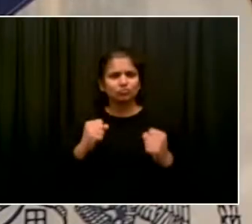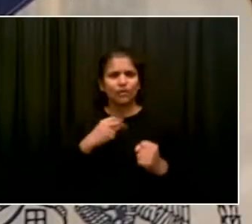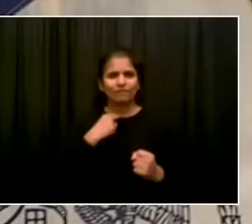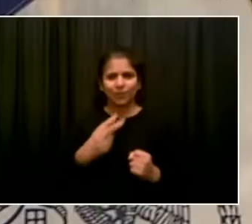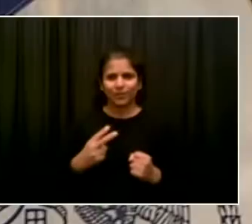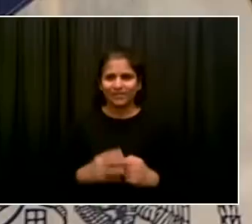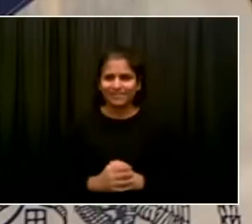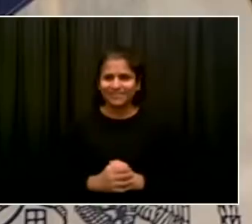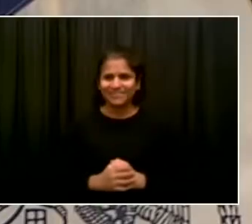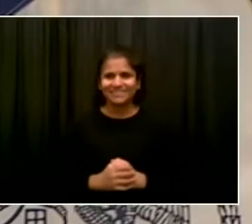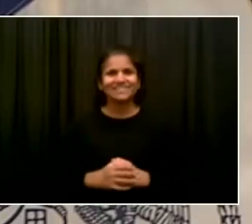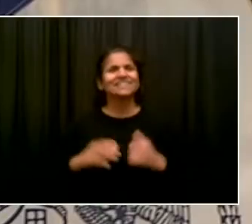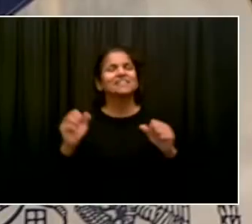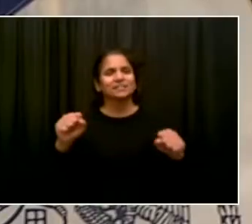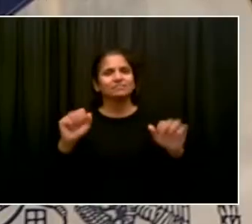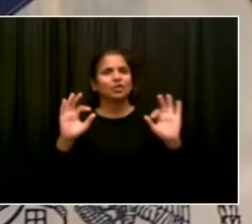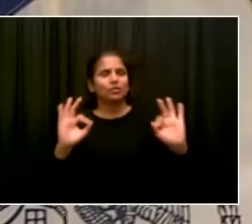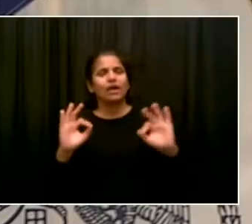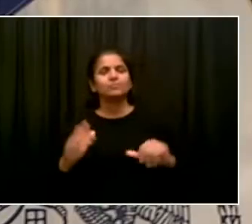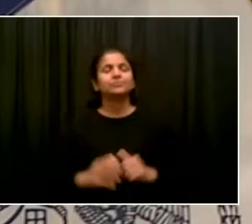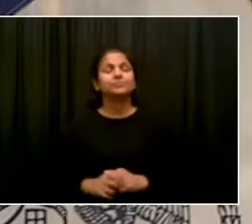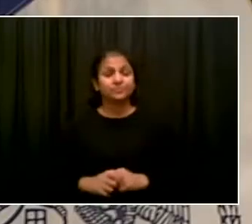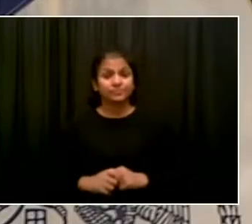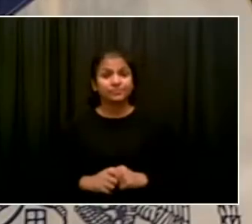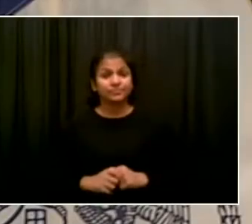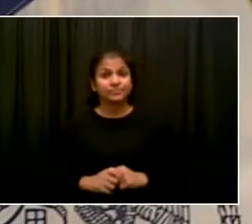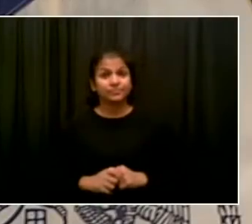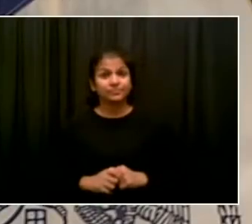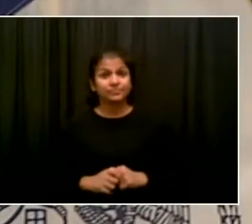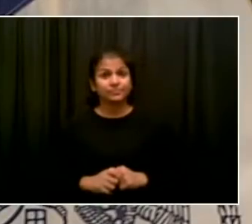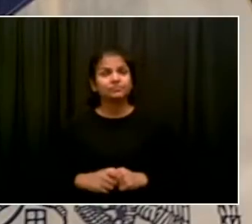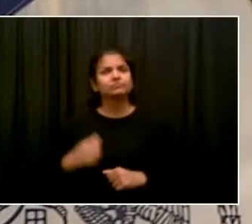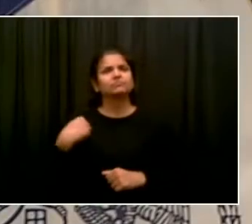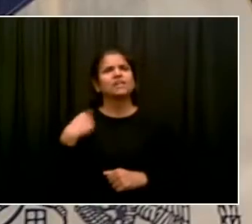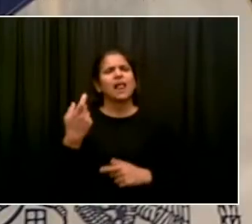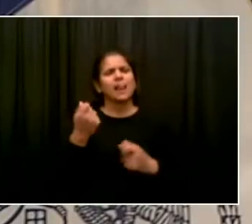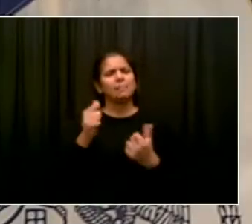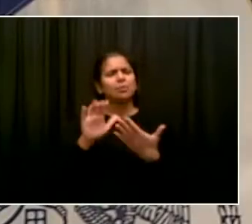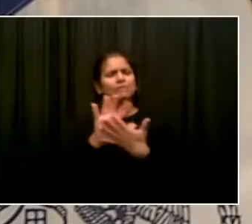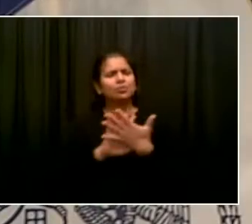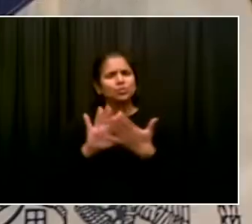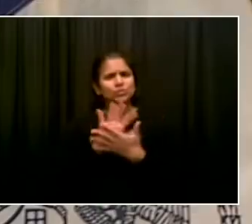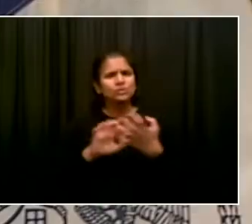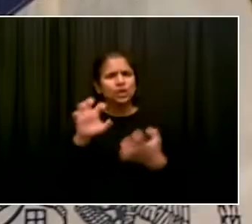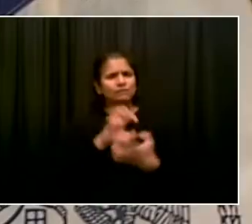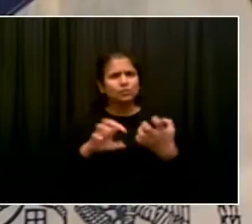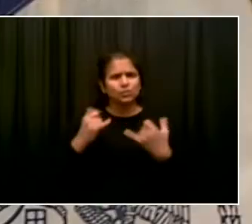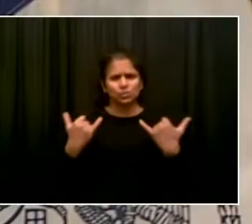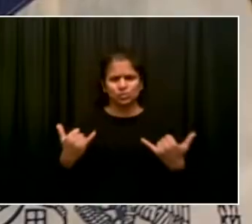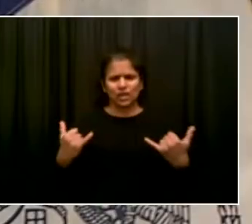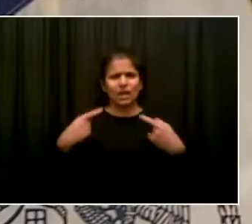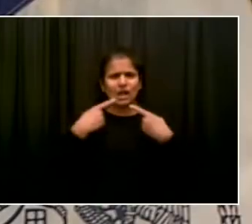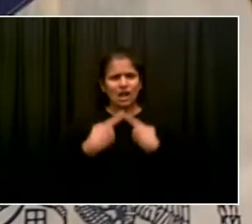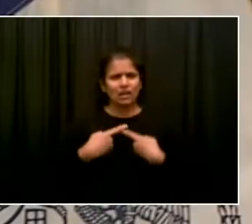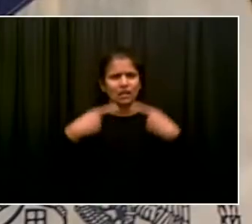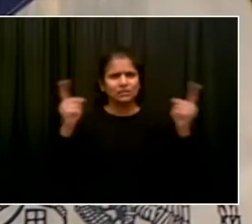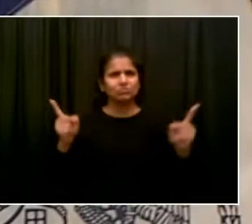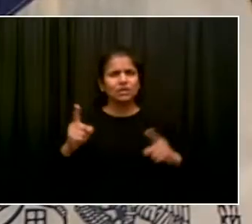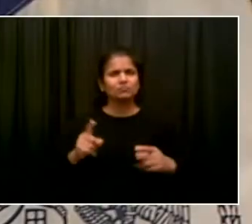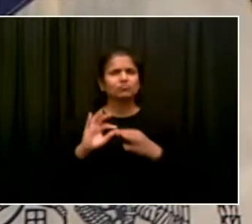STRONG VOICE GERSH , WE CAN HEAR YOU LOUD AND CLEAR. Reporter: AM